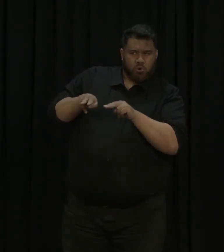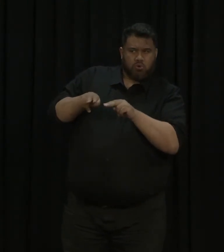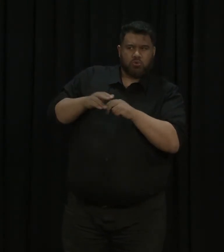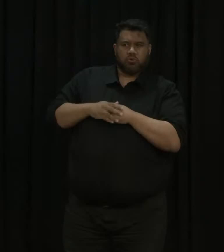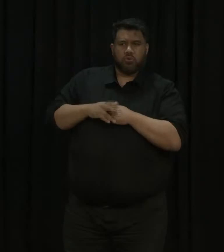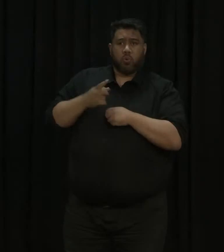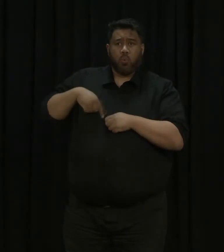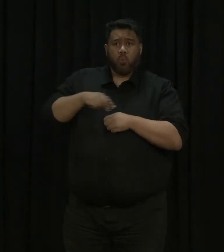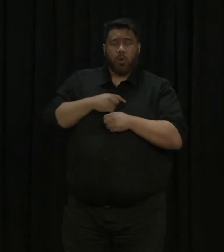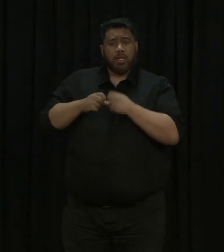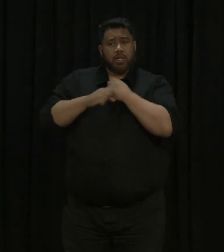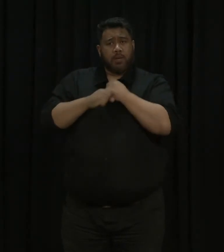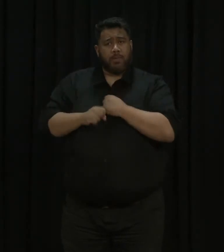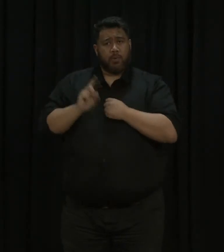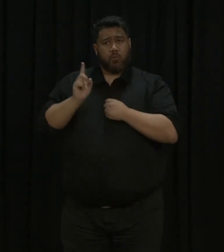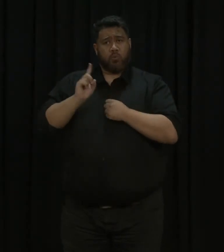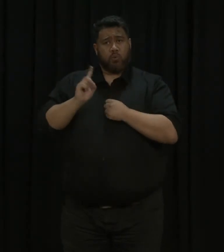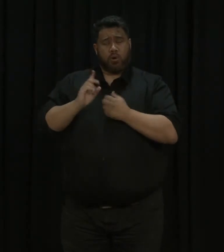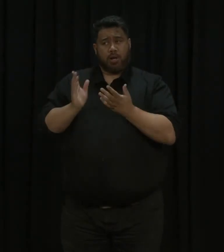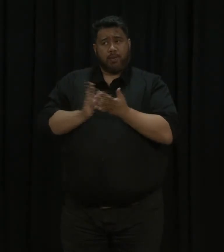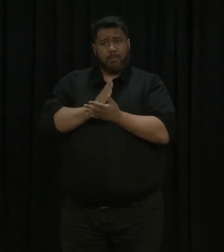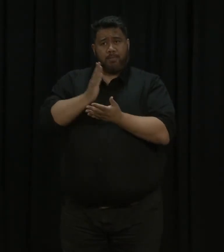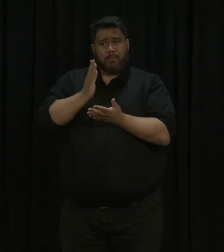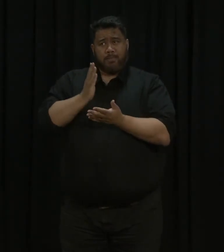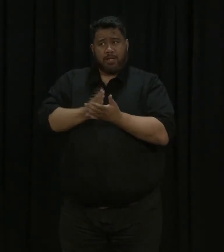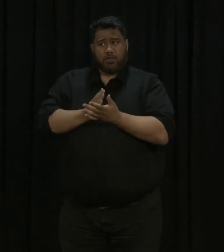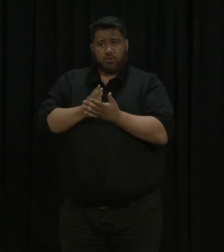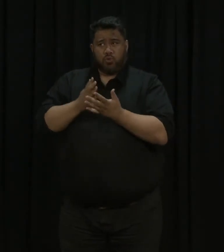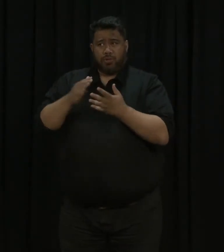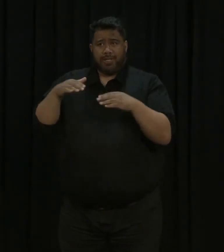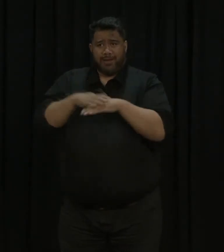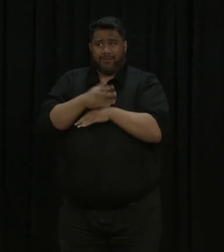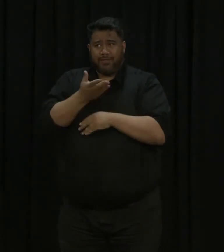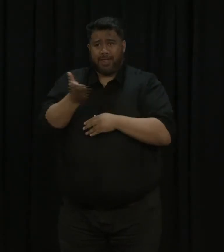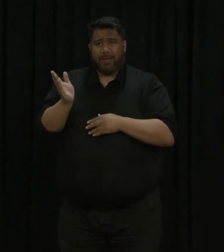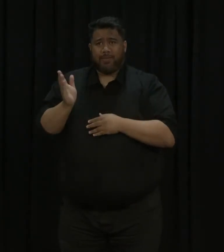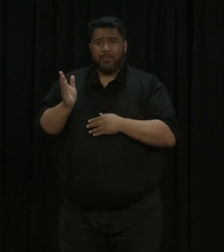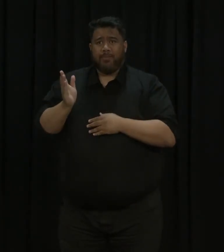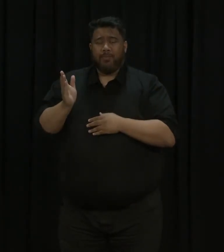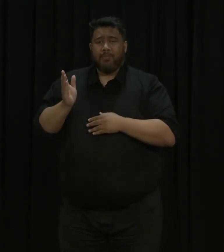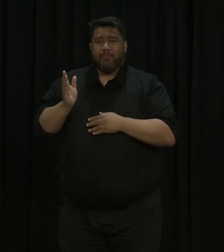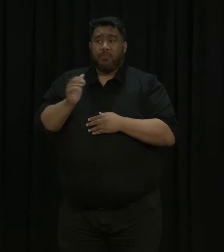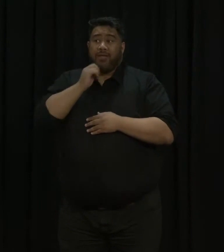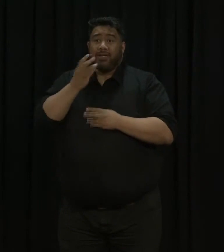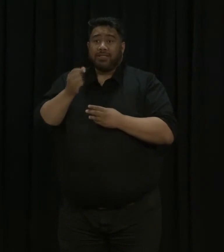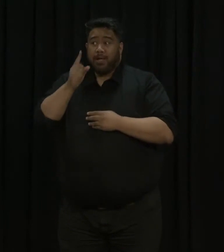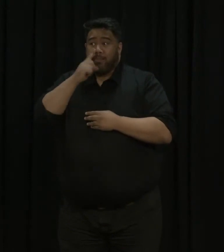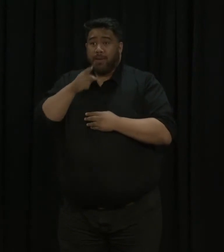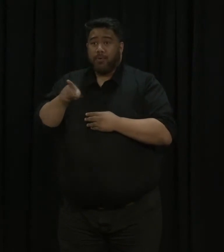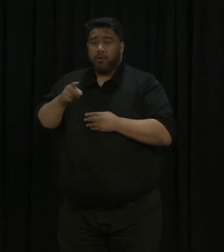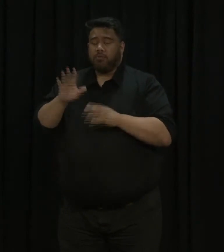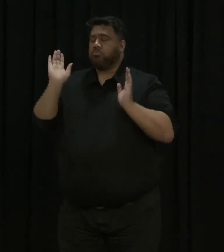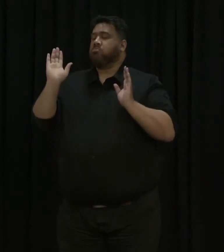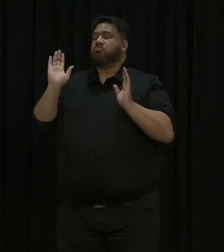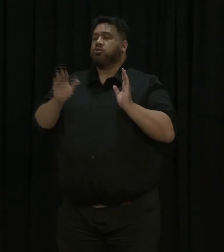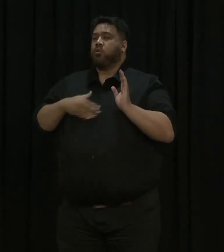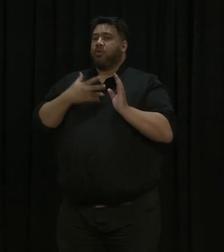conversation will have a November. We will be monitoring progress closely.